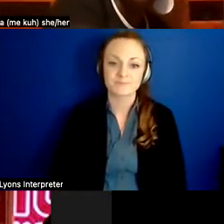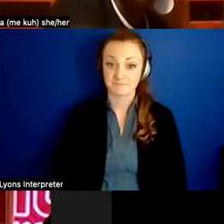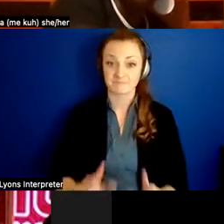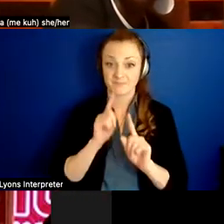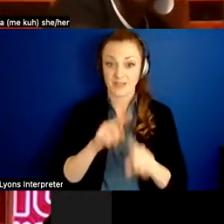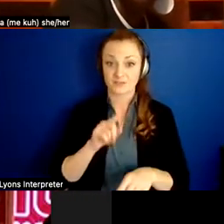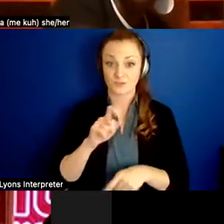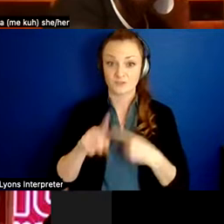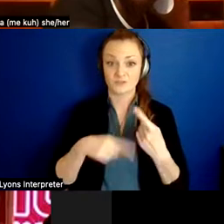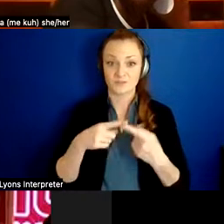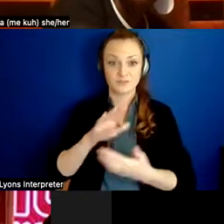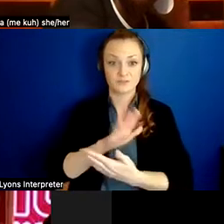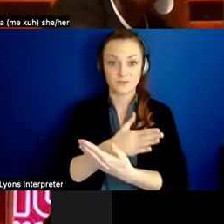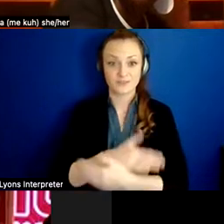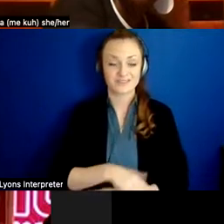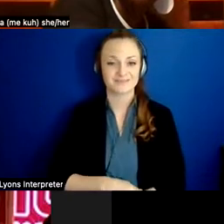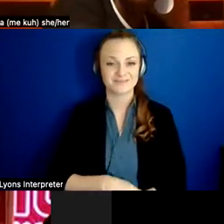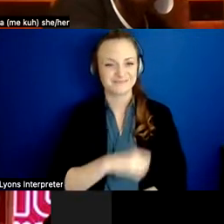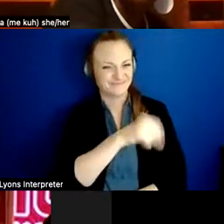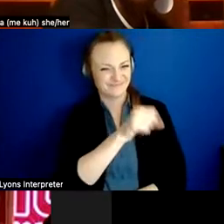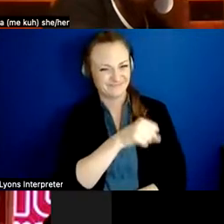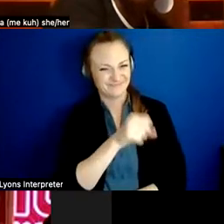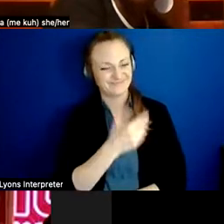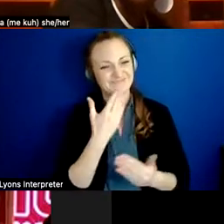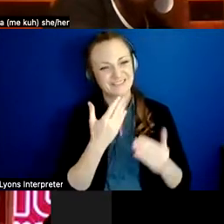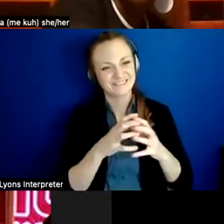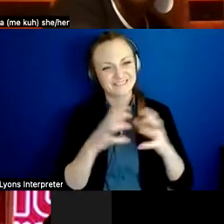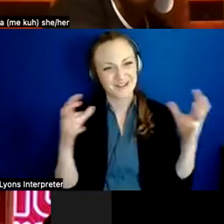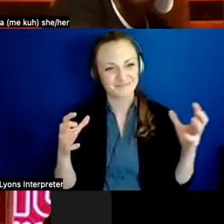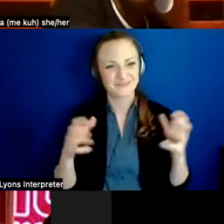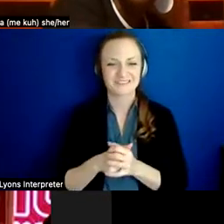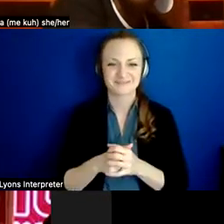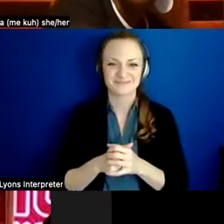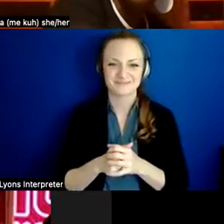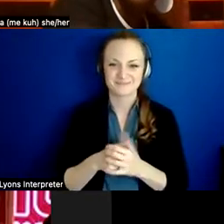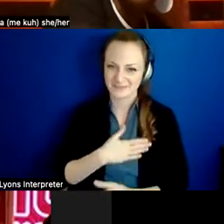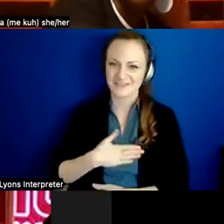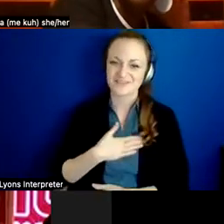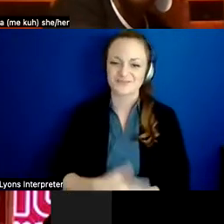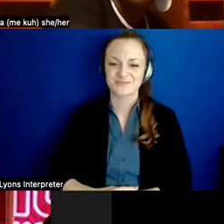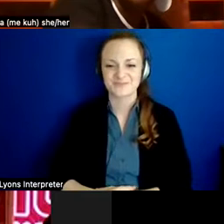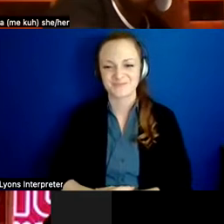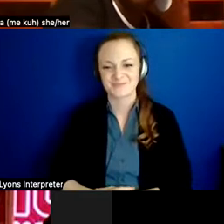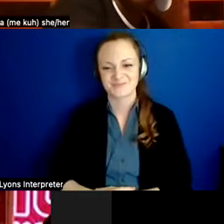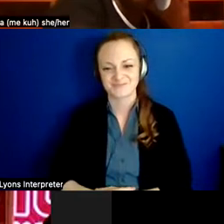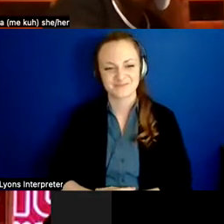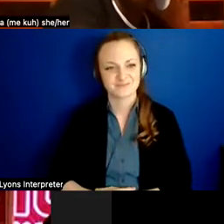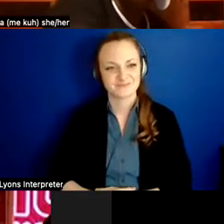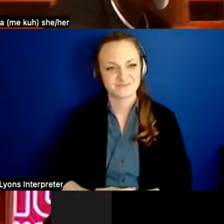for you robin it does you so much my pleasure? 20:13:43 You know i'll share something else